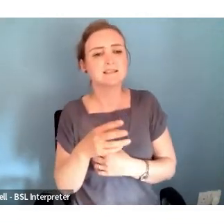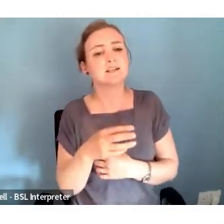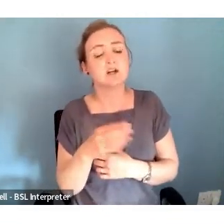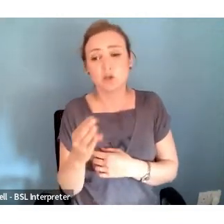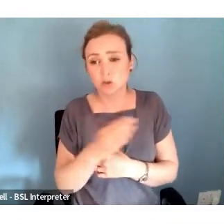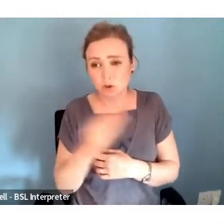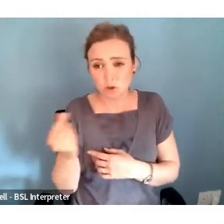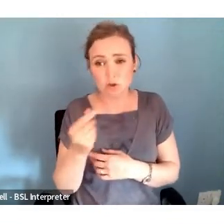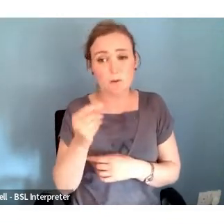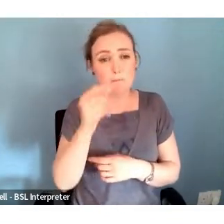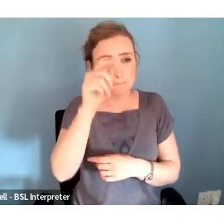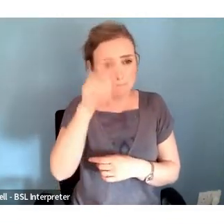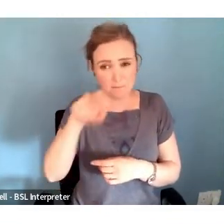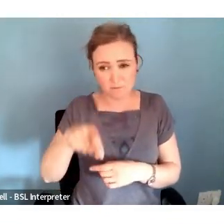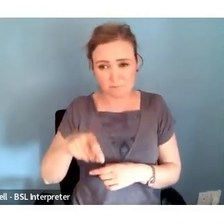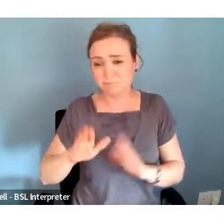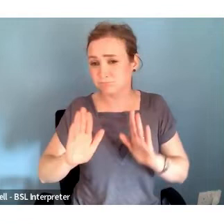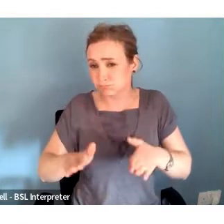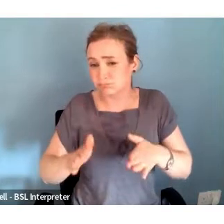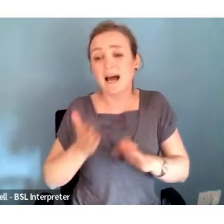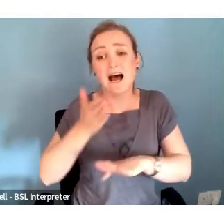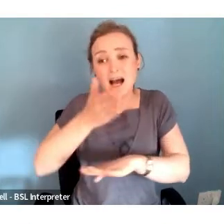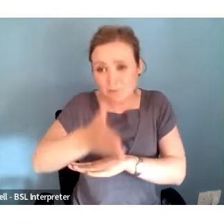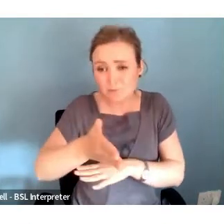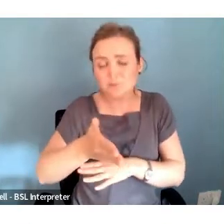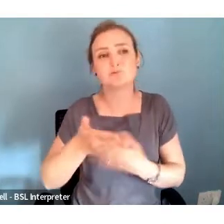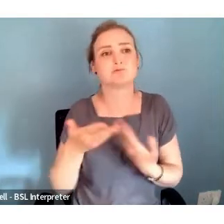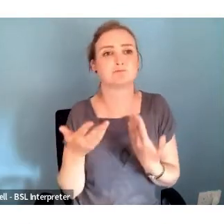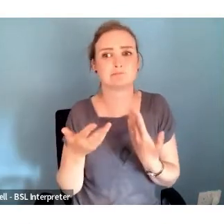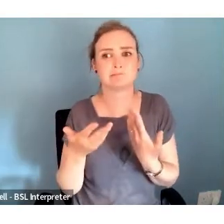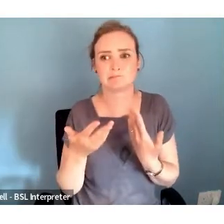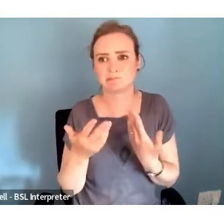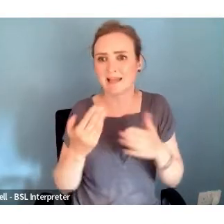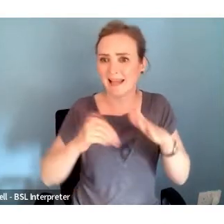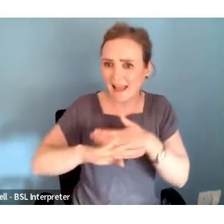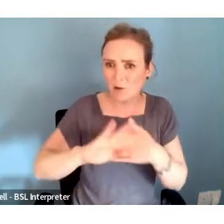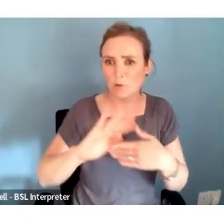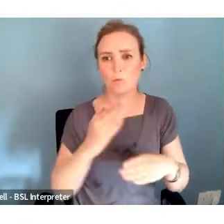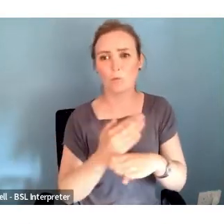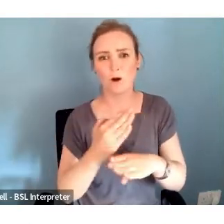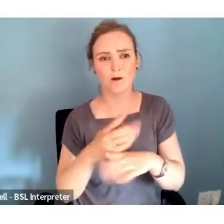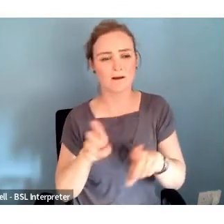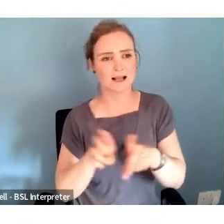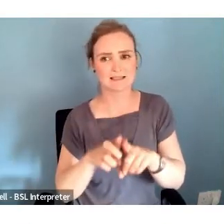person in the job if they are at an art gallery or theatre, they need to be there.